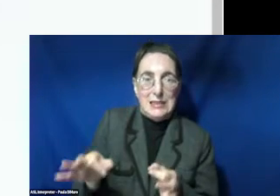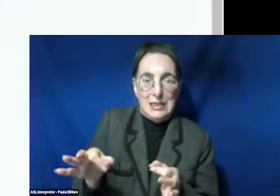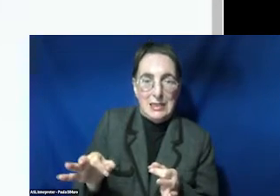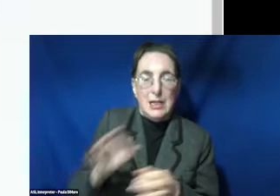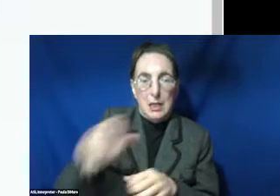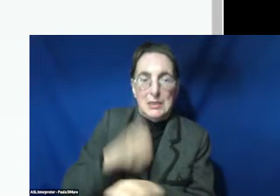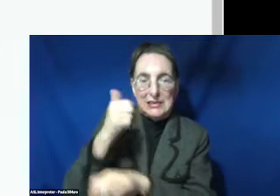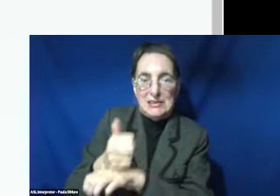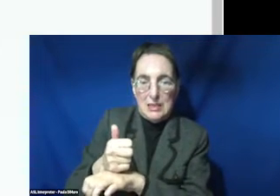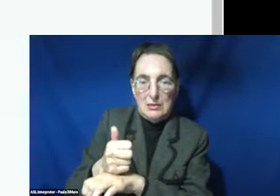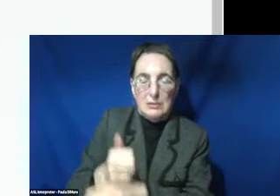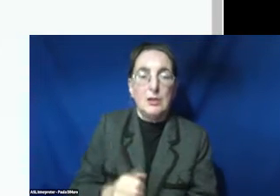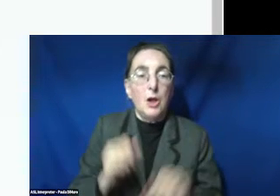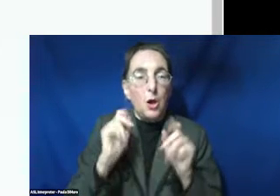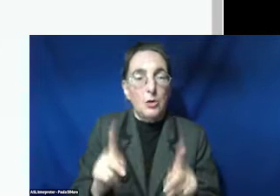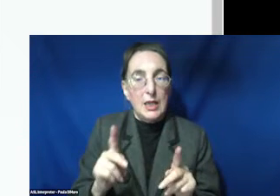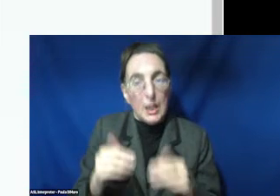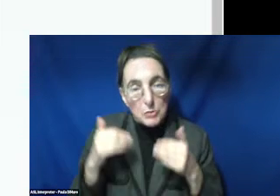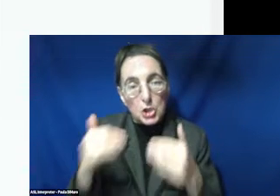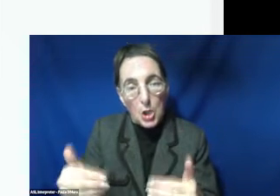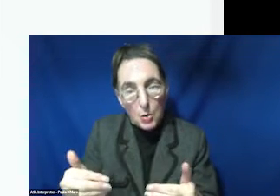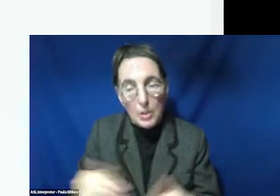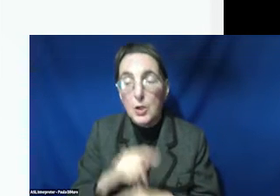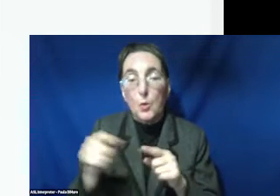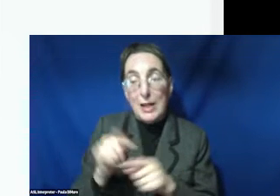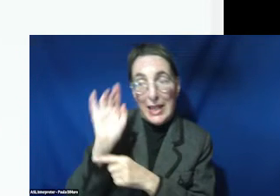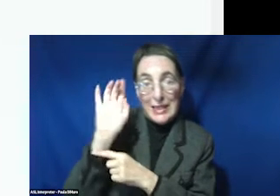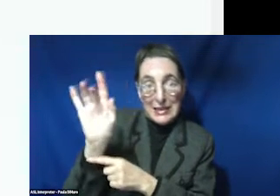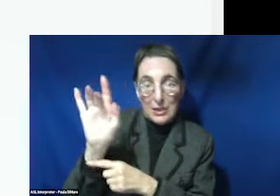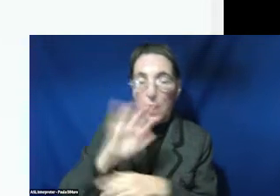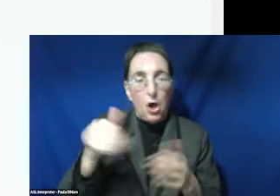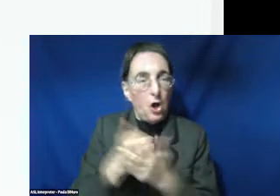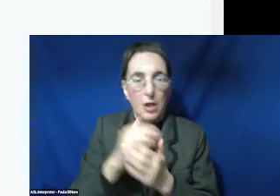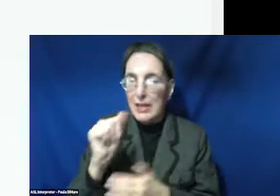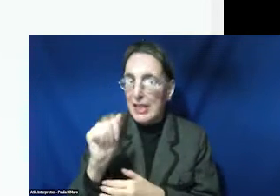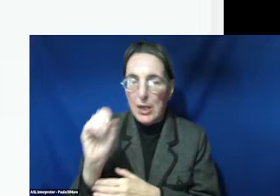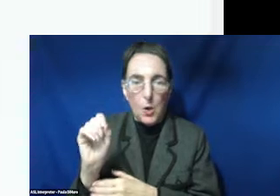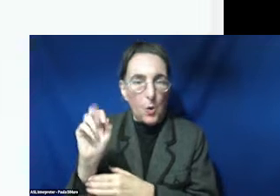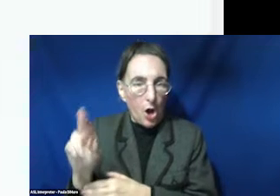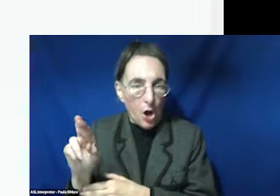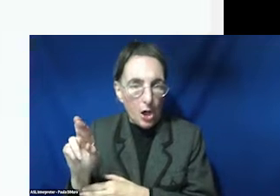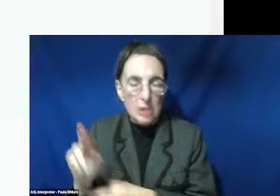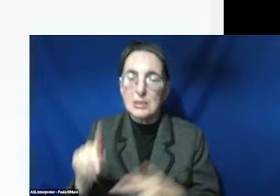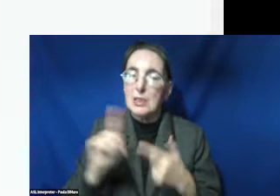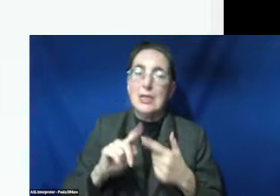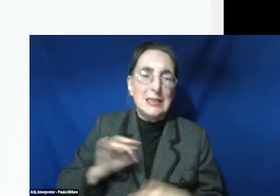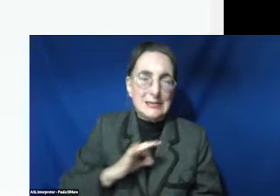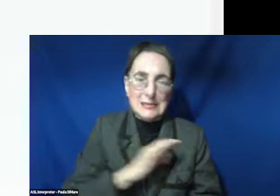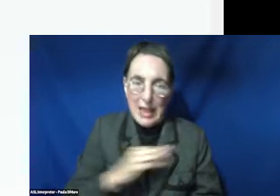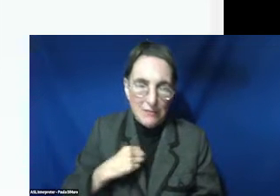All right. I'm going to go ahead and do that. And once I click that button, all the AORs, staff members will get an email saying